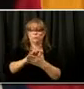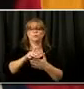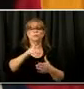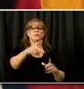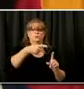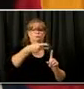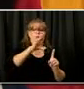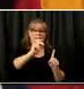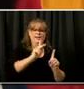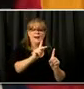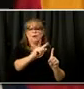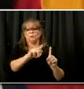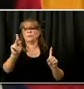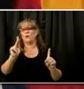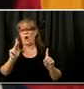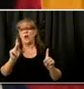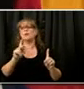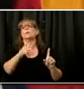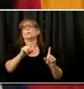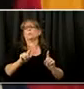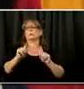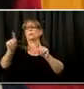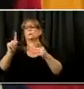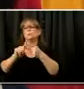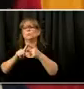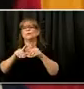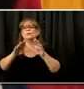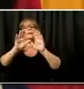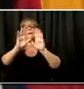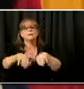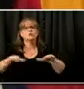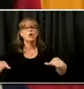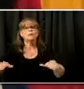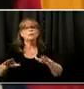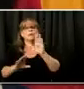some of our preschoolers and i can tell you even through the mass we could see and feel